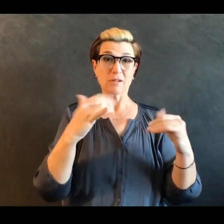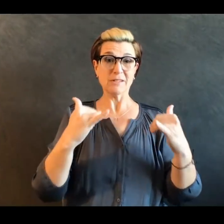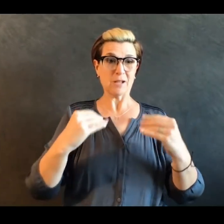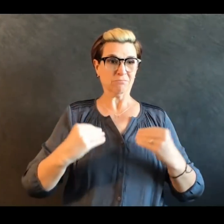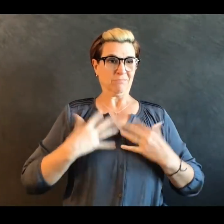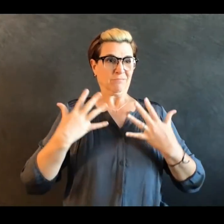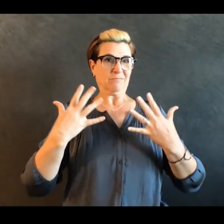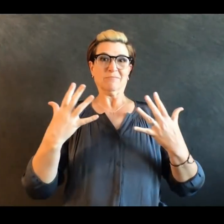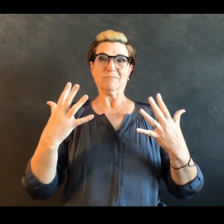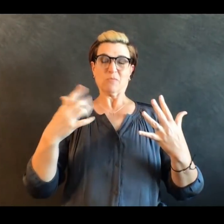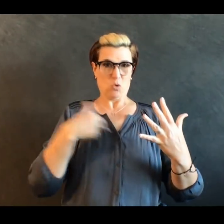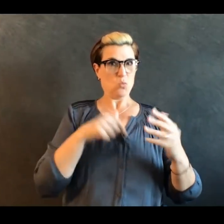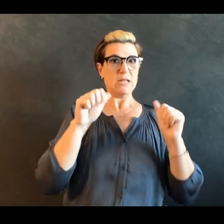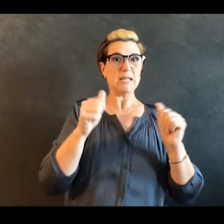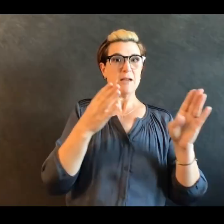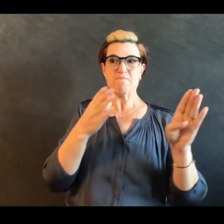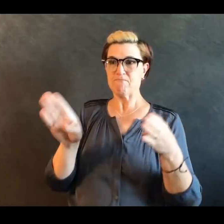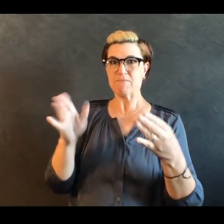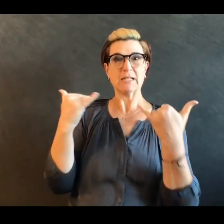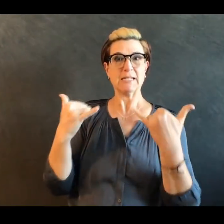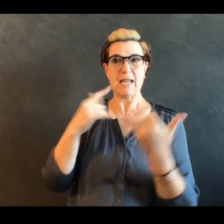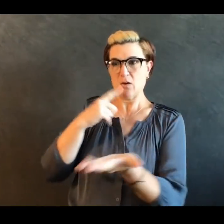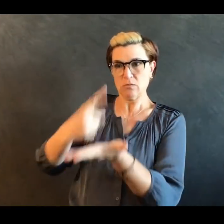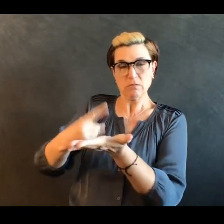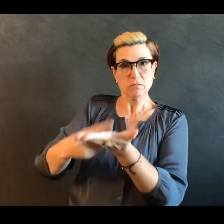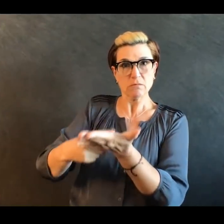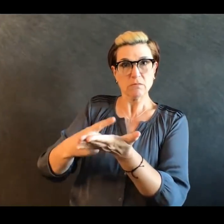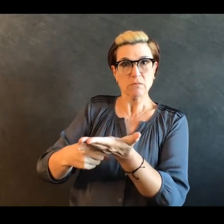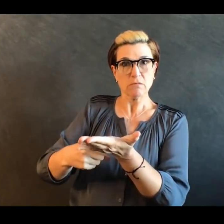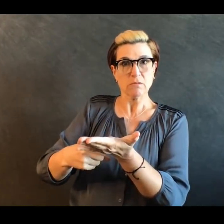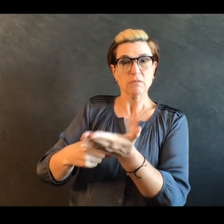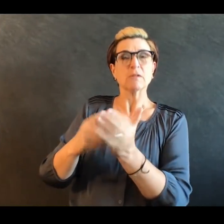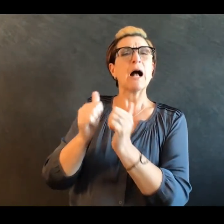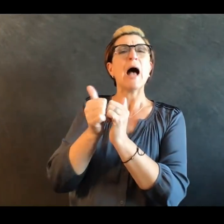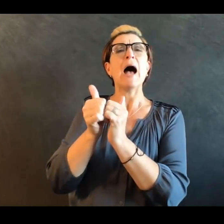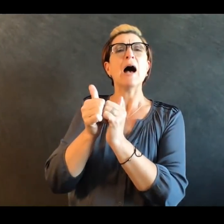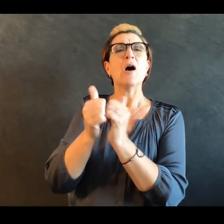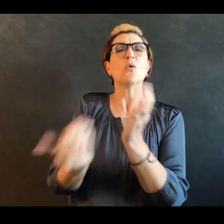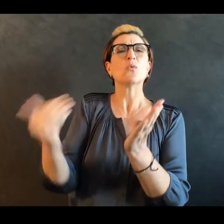guidelines for States on reopening the country which we'll be announcing we're